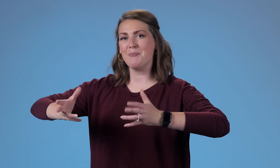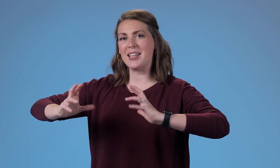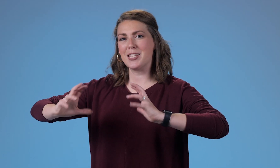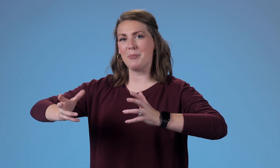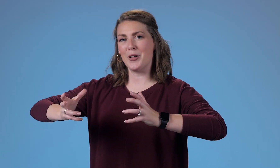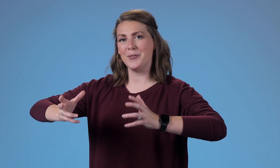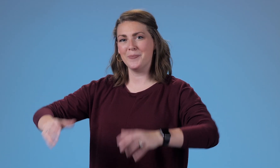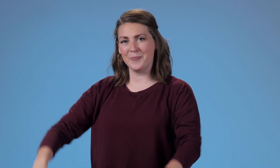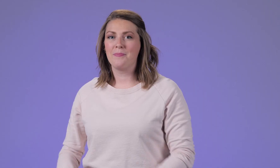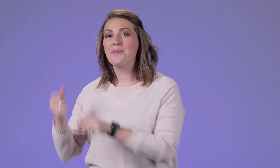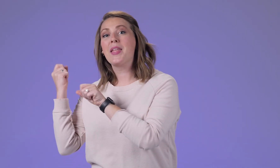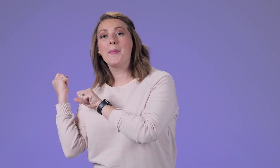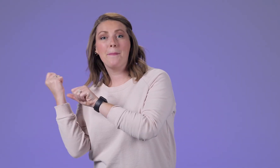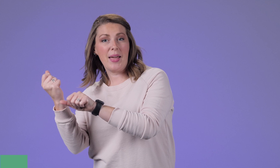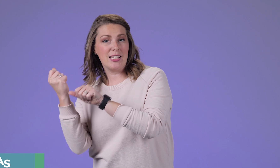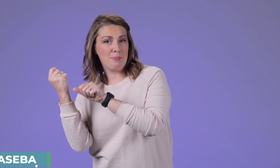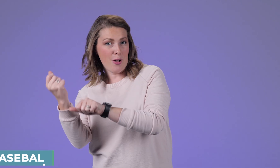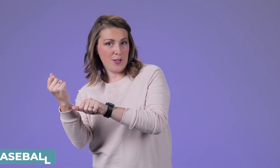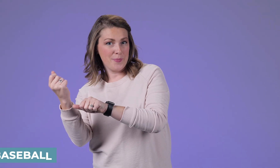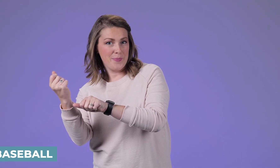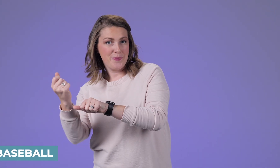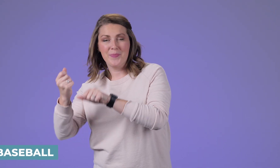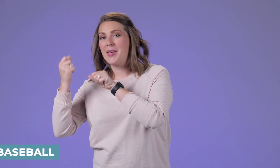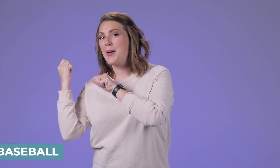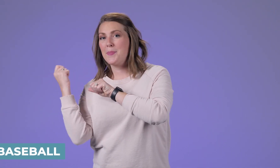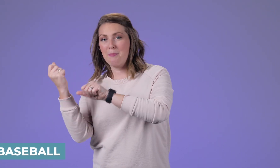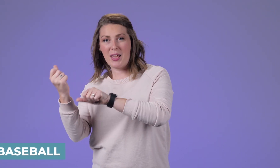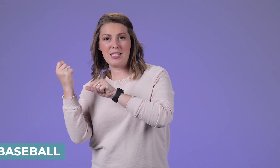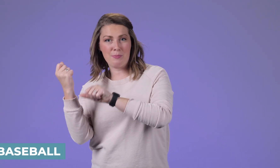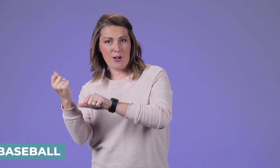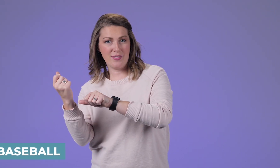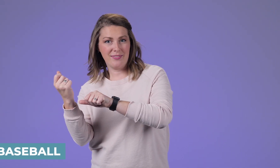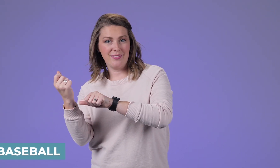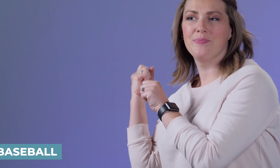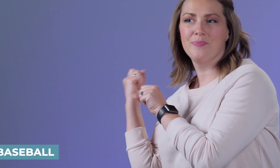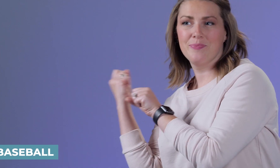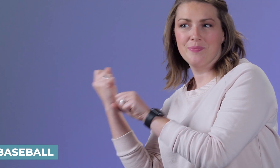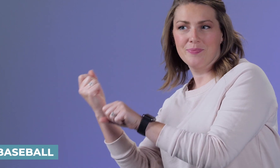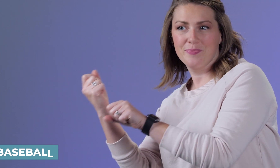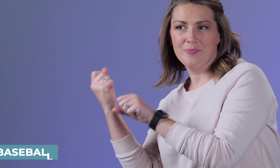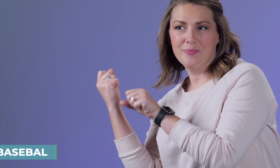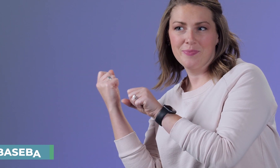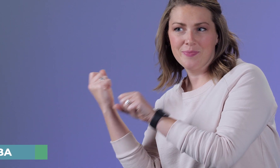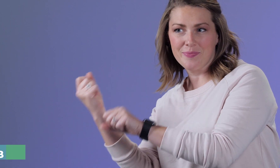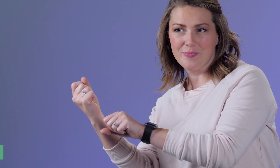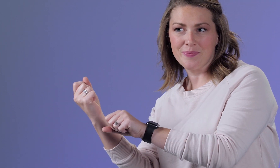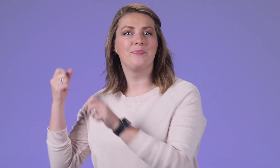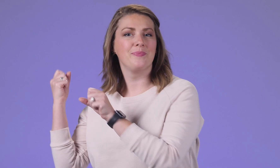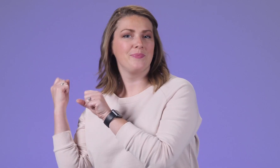BASKETBALL BASEBALL BASEBALL It's like you're holding a baseball bat